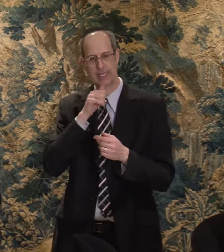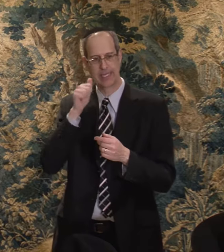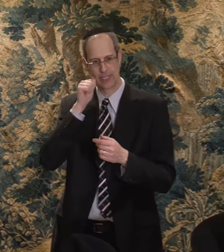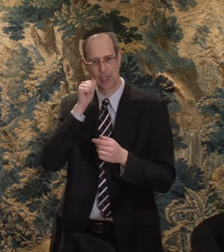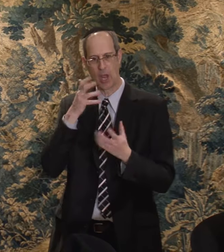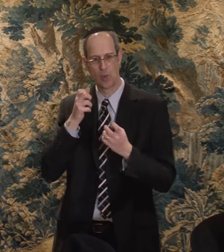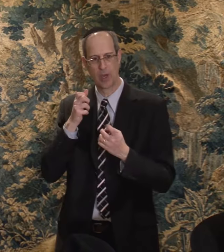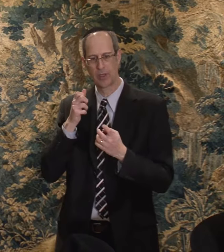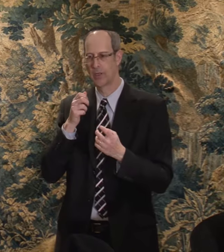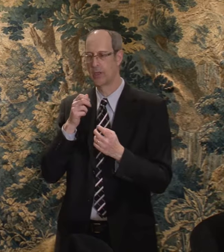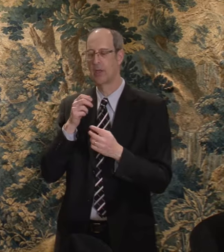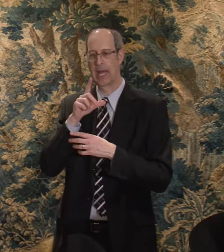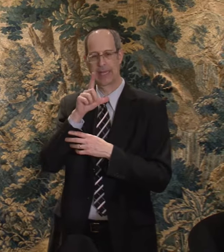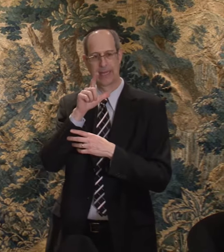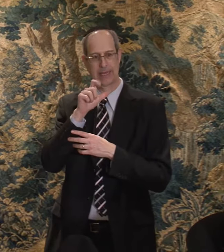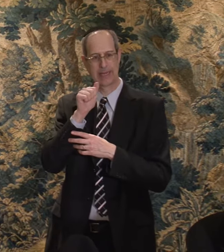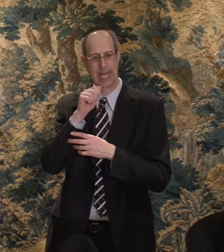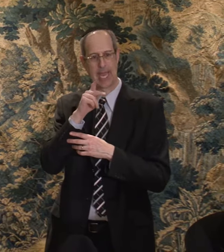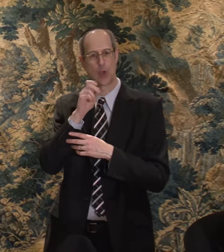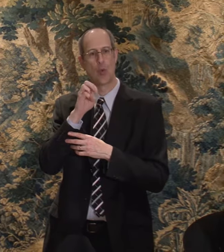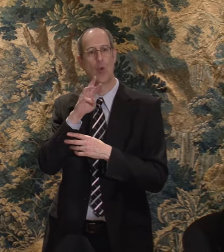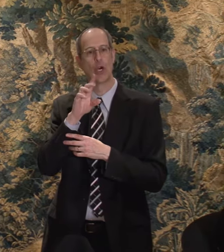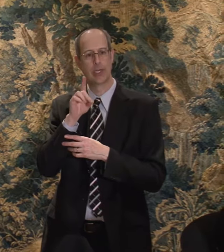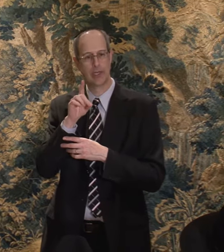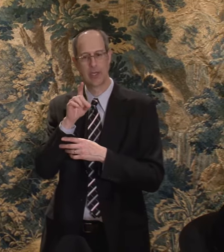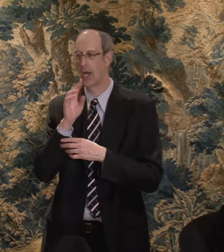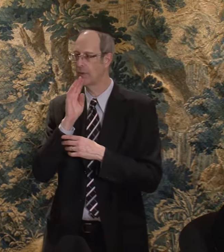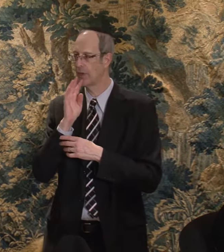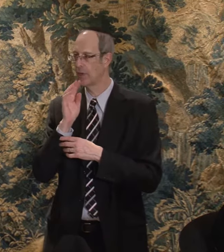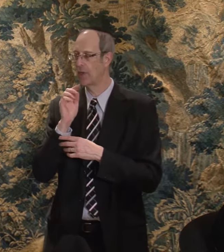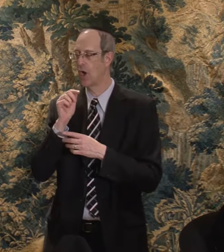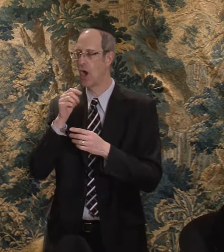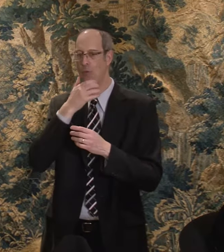mobile I was in Lakewood and I was speaking with ruff Kelly's children so